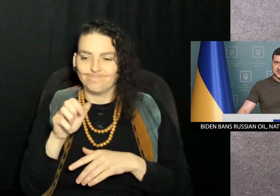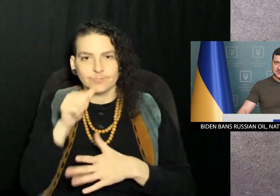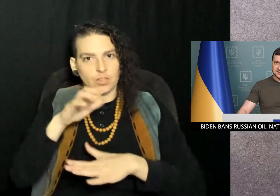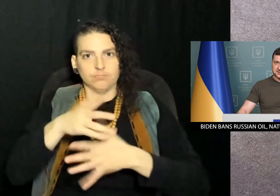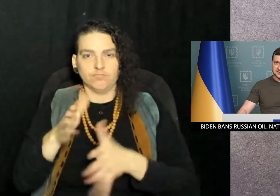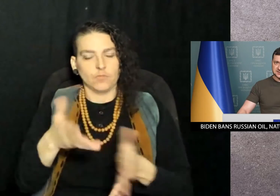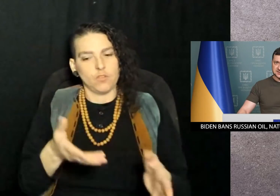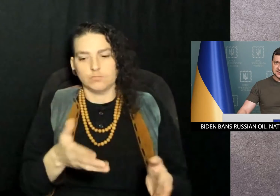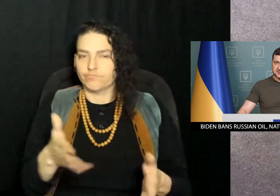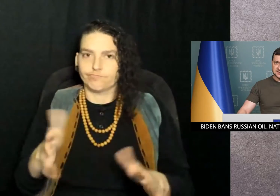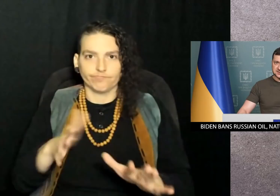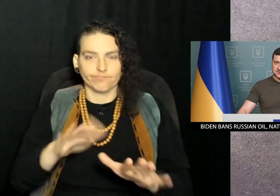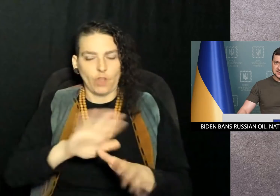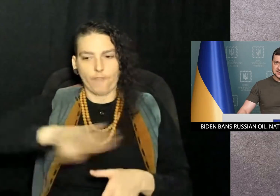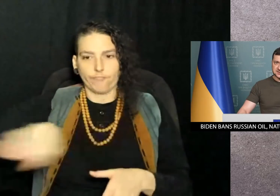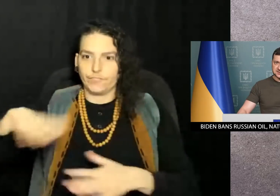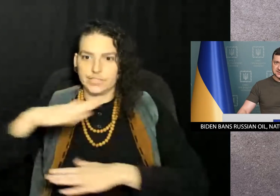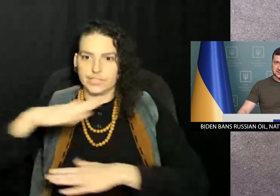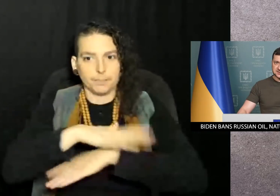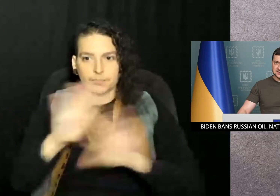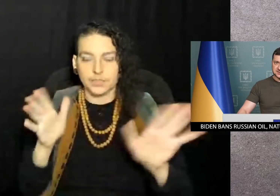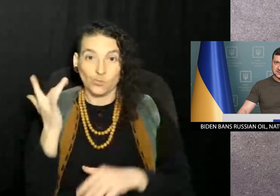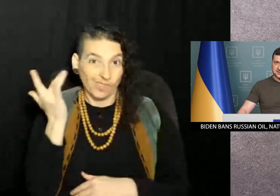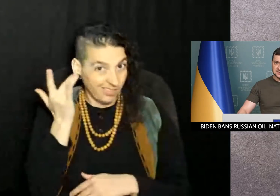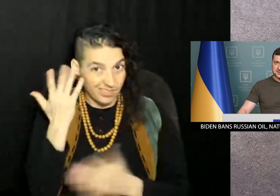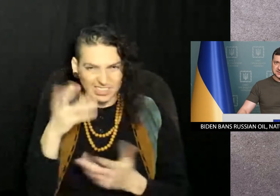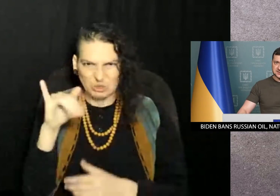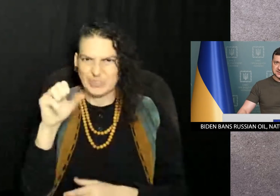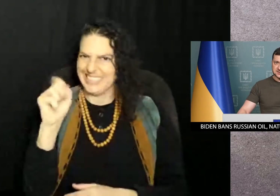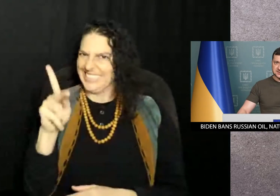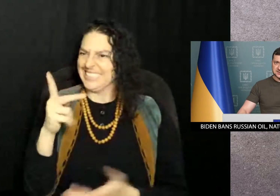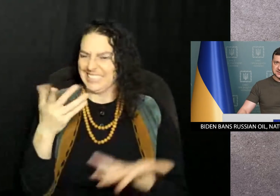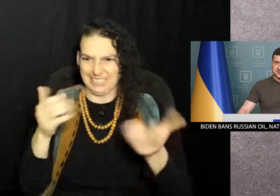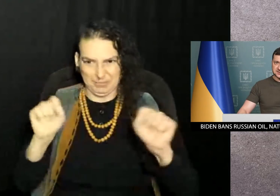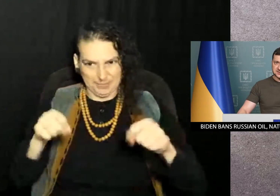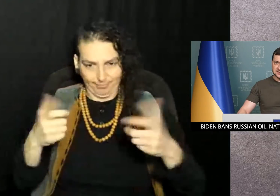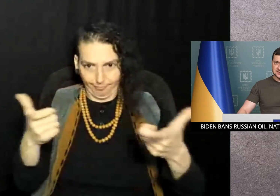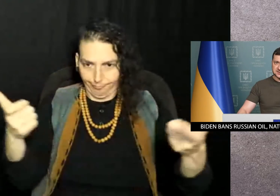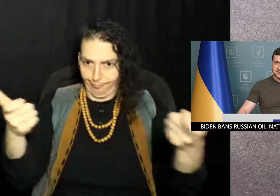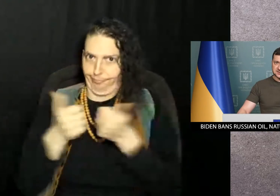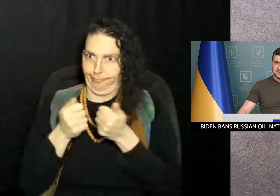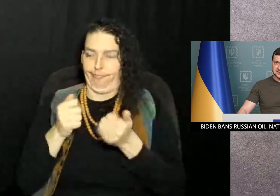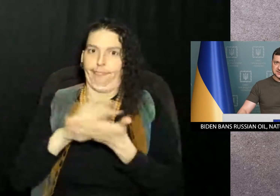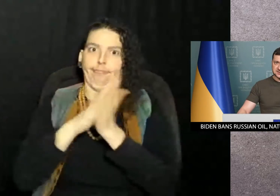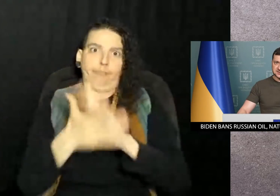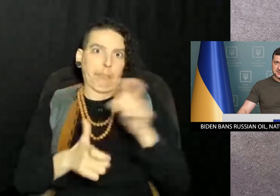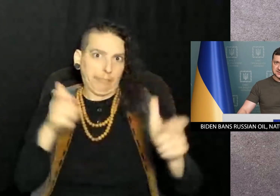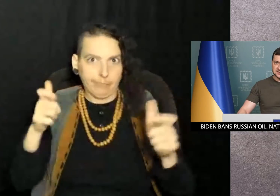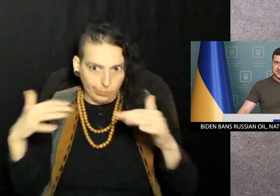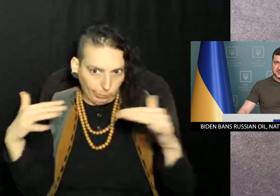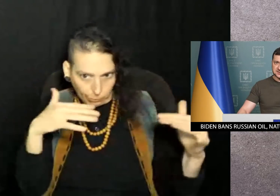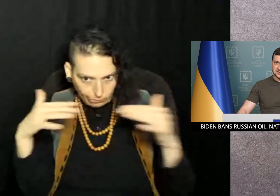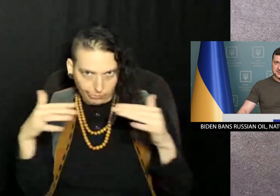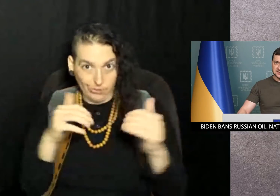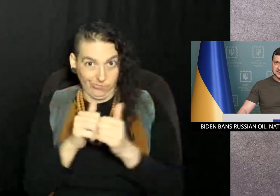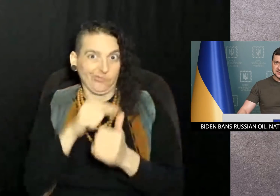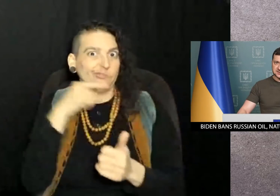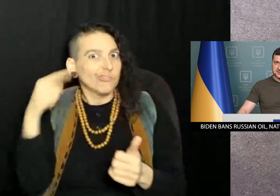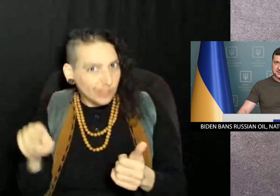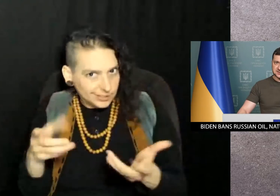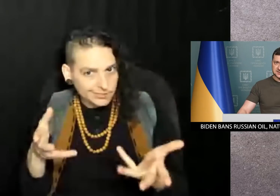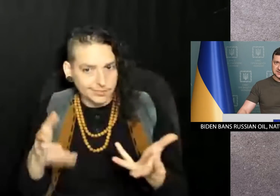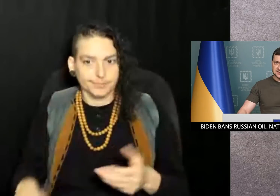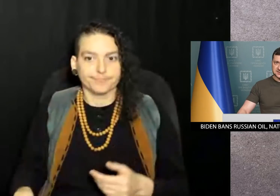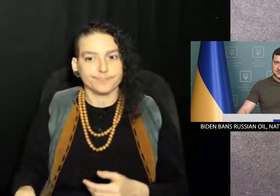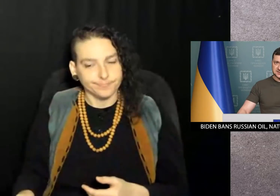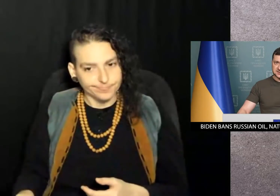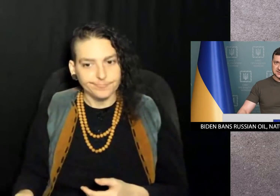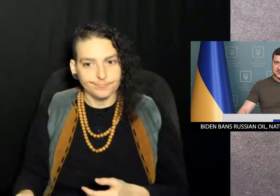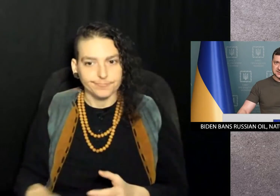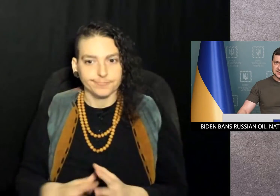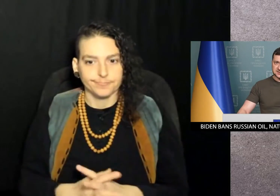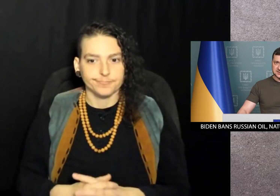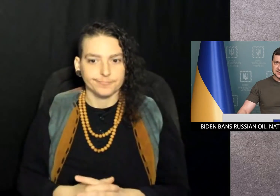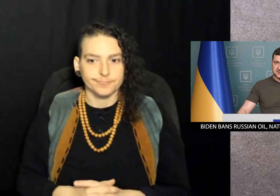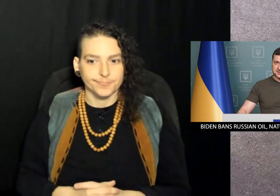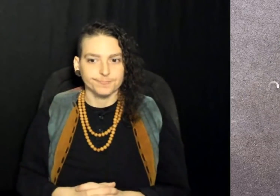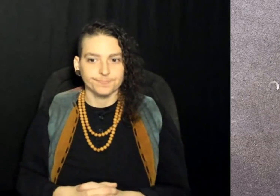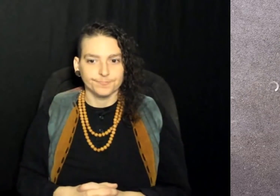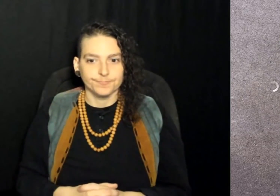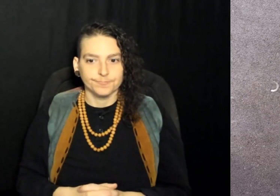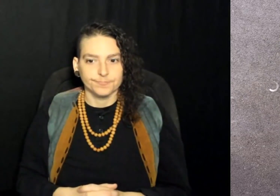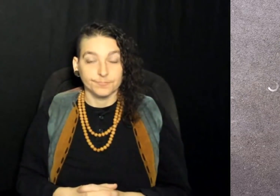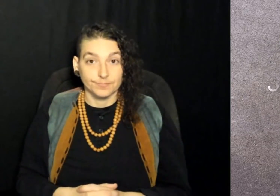is off the table because it risks pulling them into a bigger war with Russia